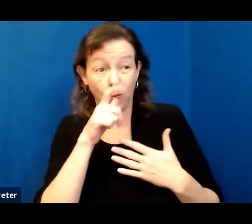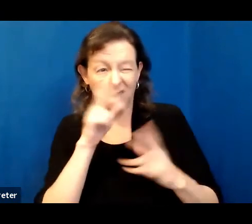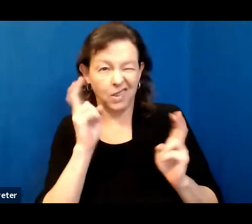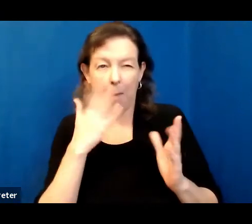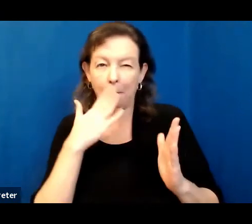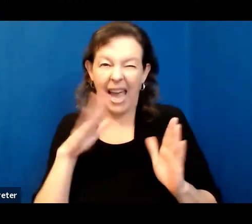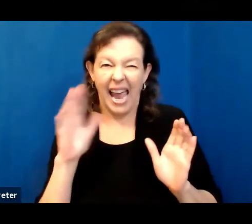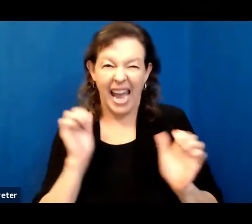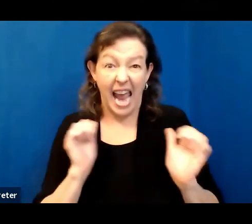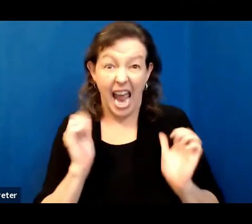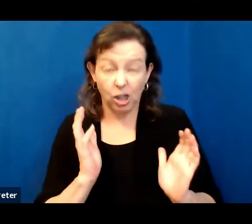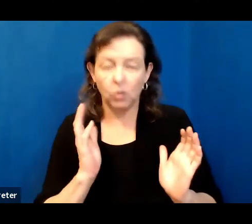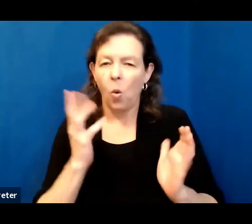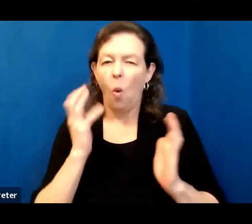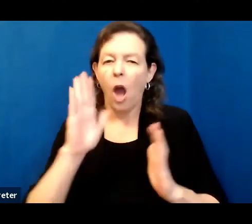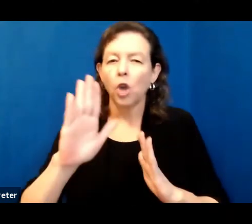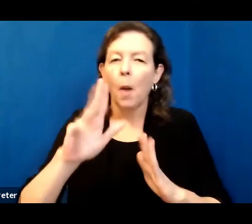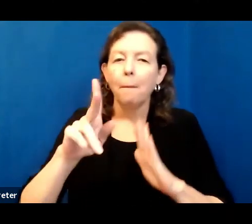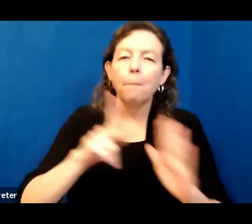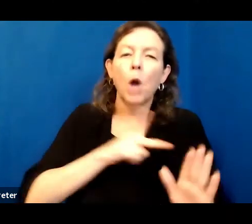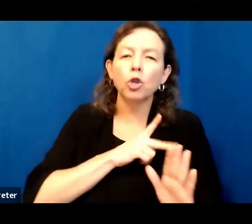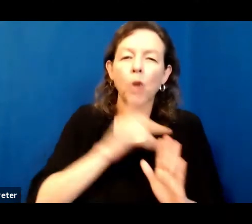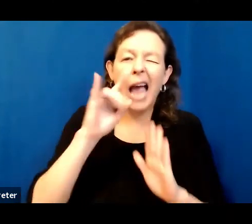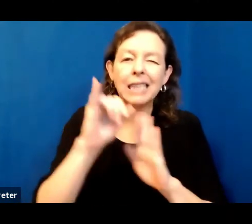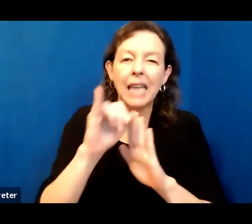your personal identifying information, PII.